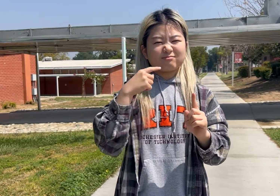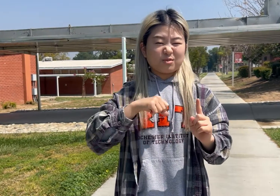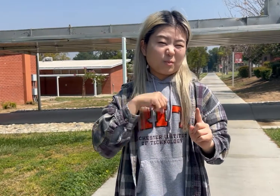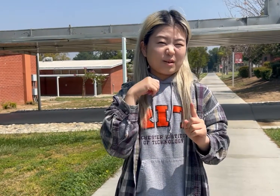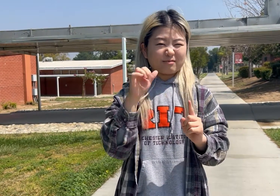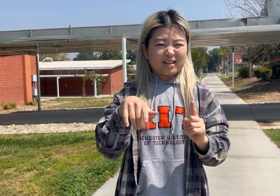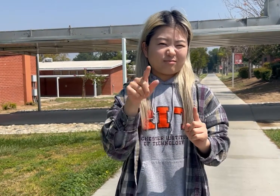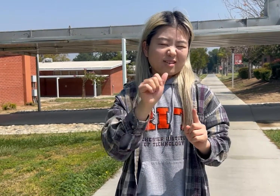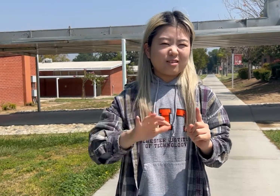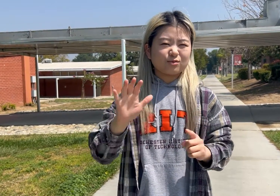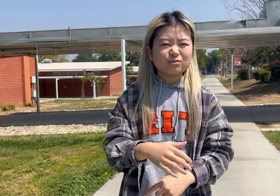how we are proud to be Asian.